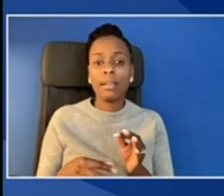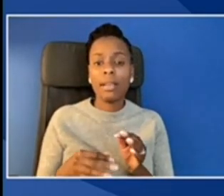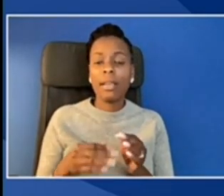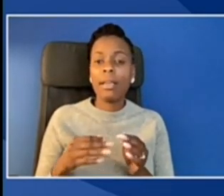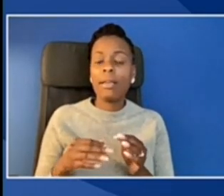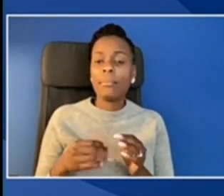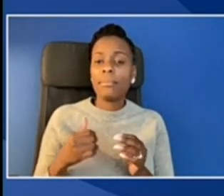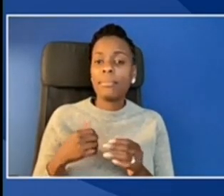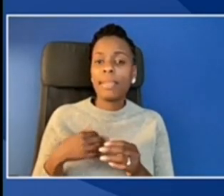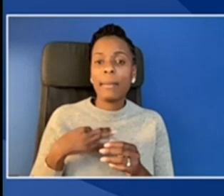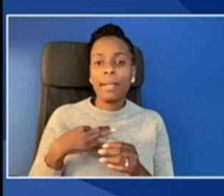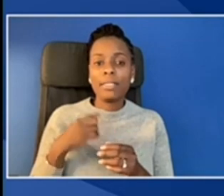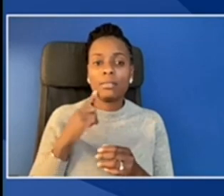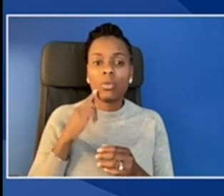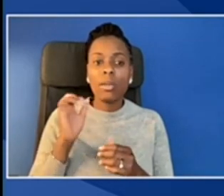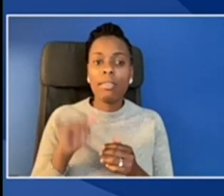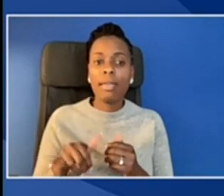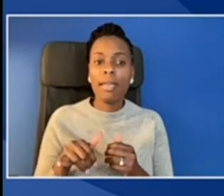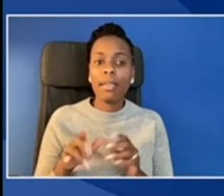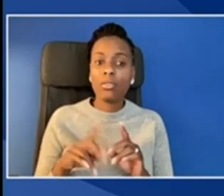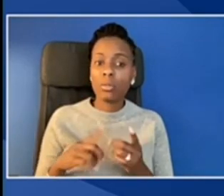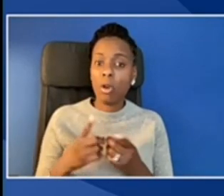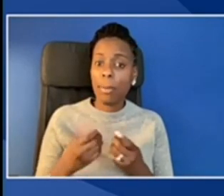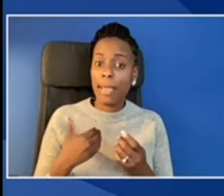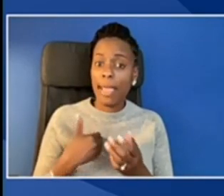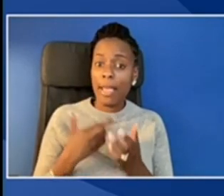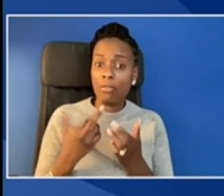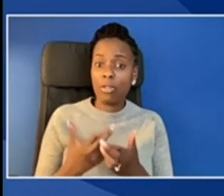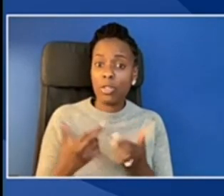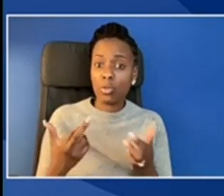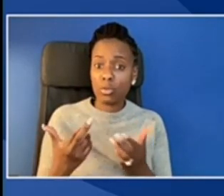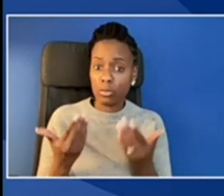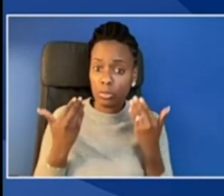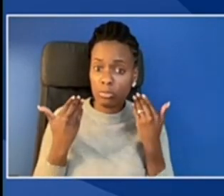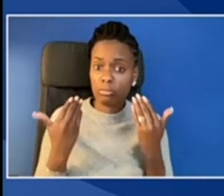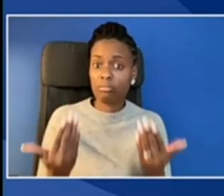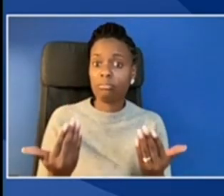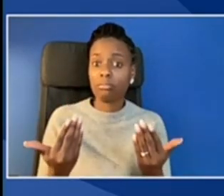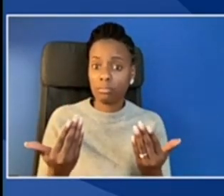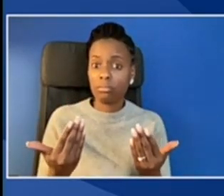had allocated resources in order to follow through with that forgiving of the